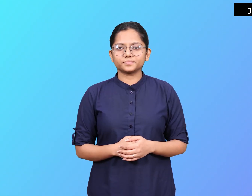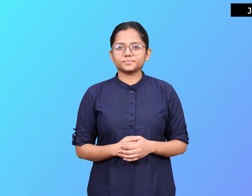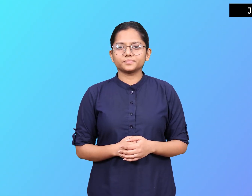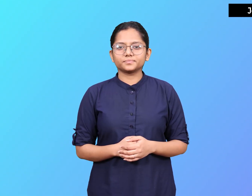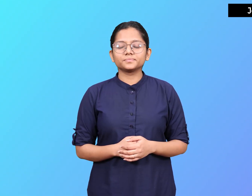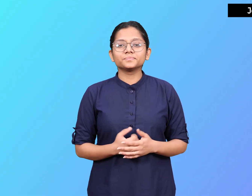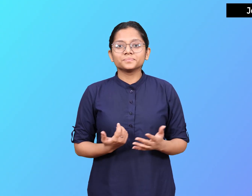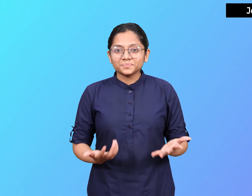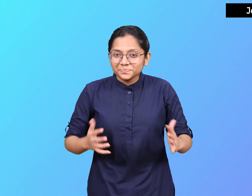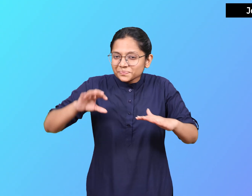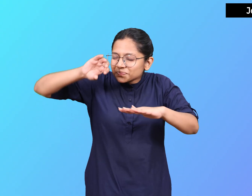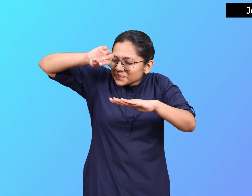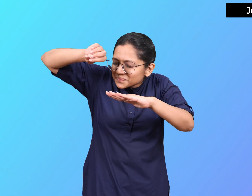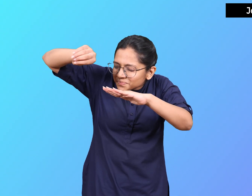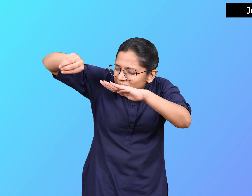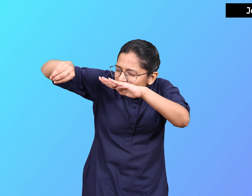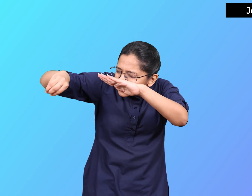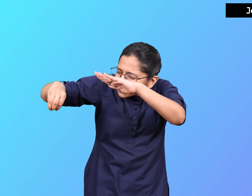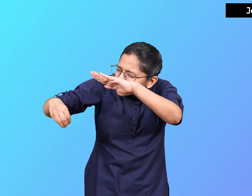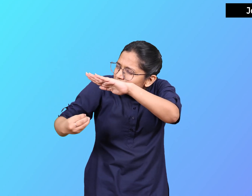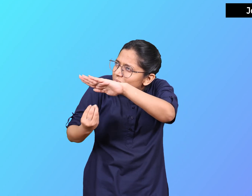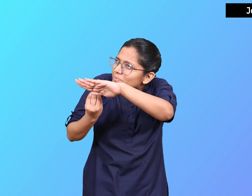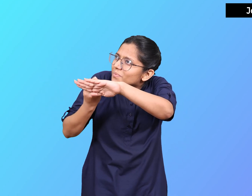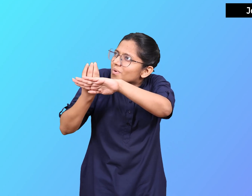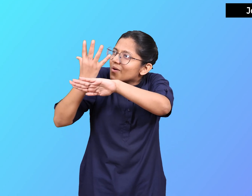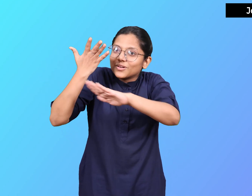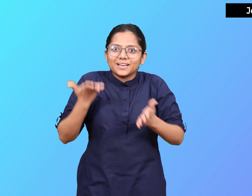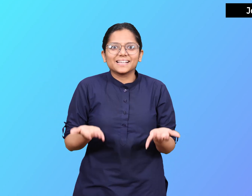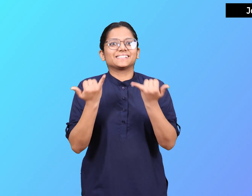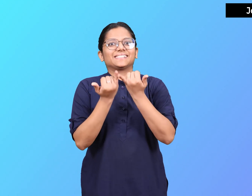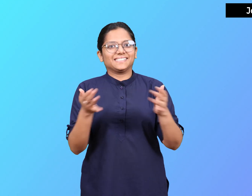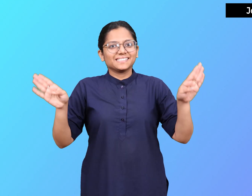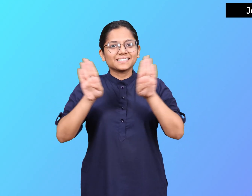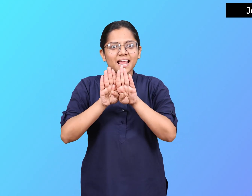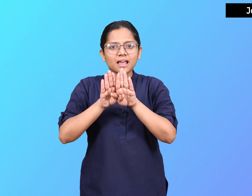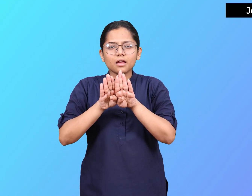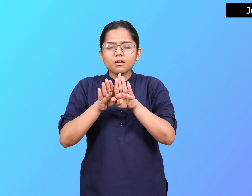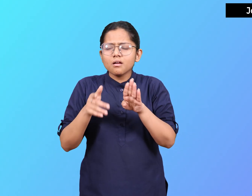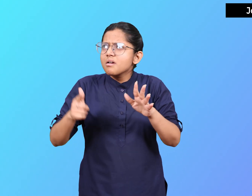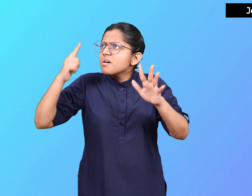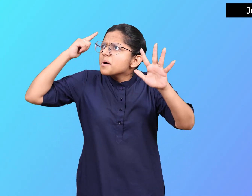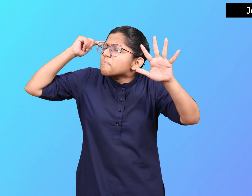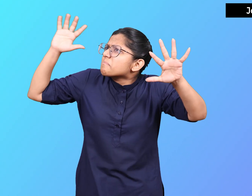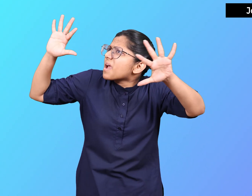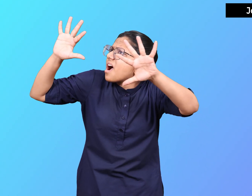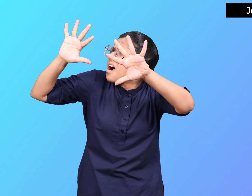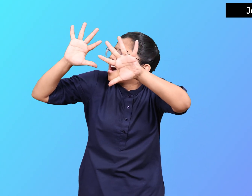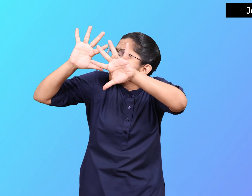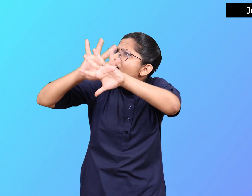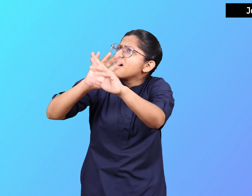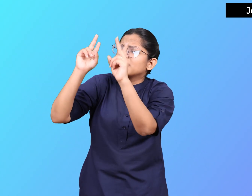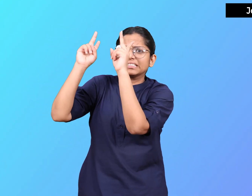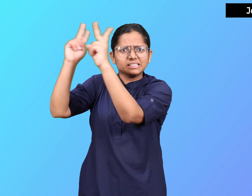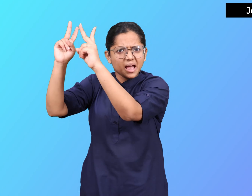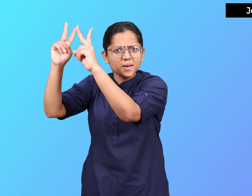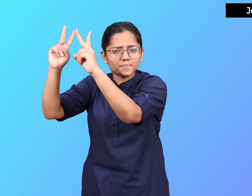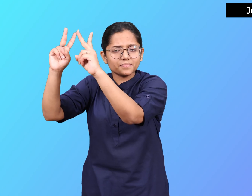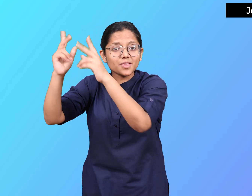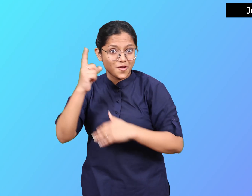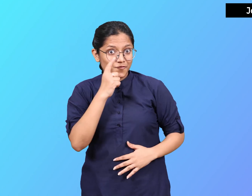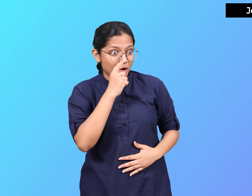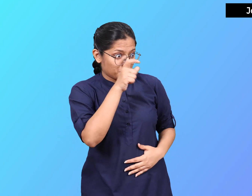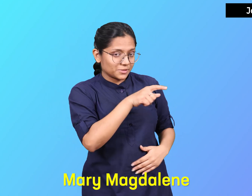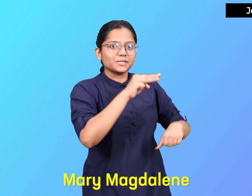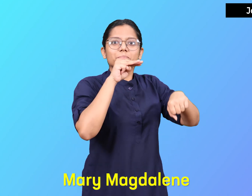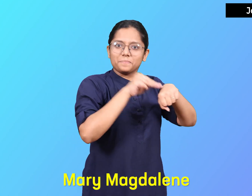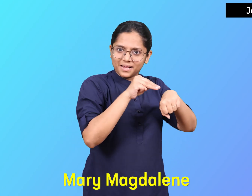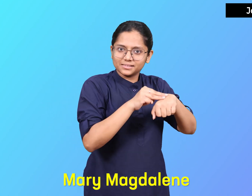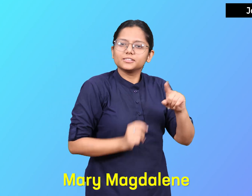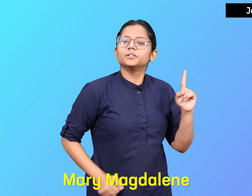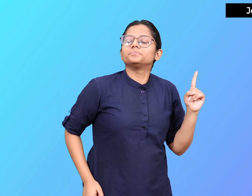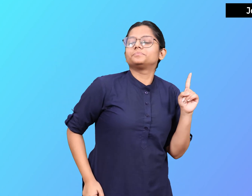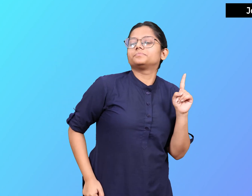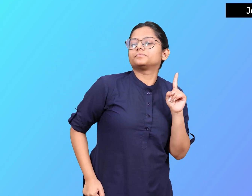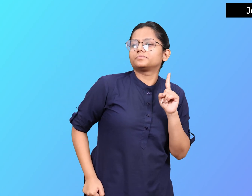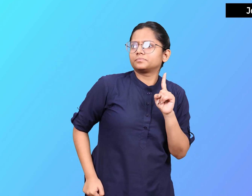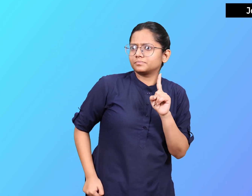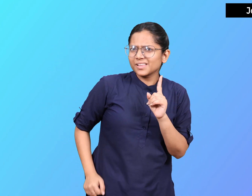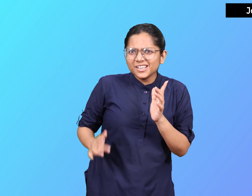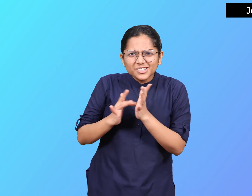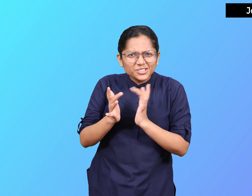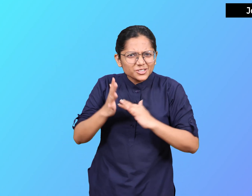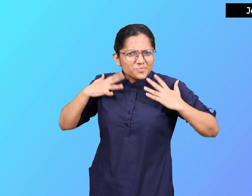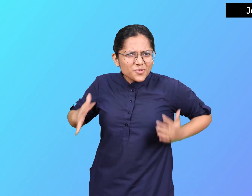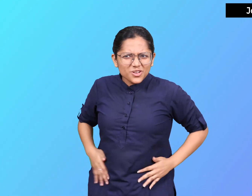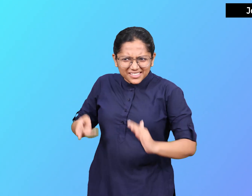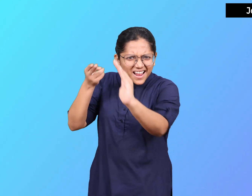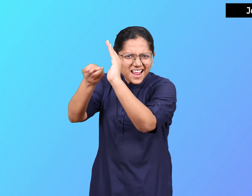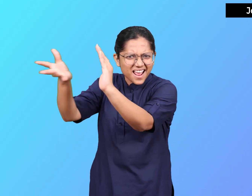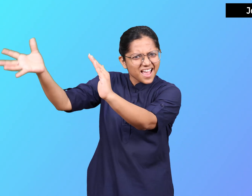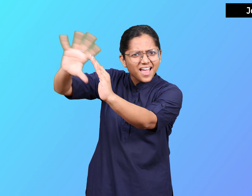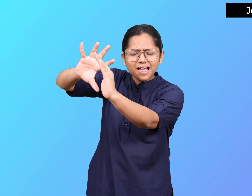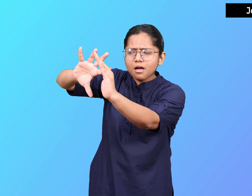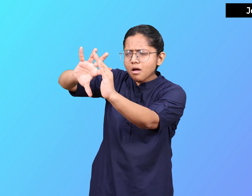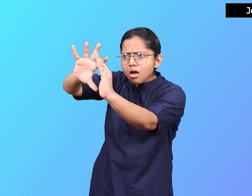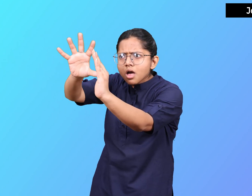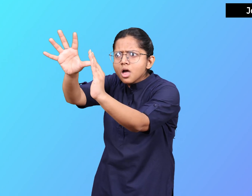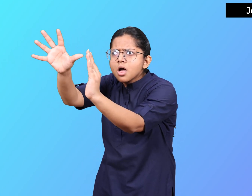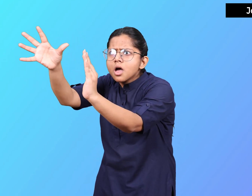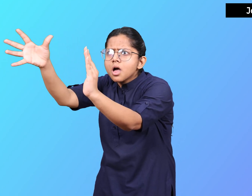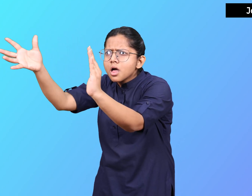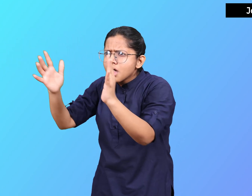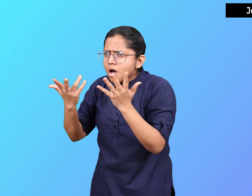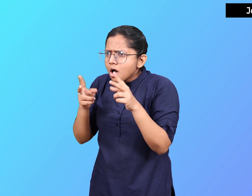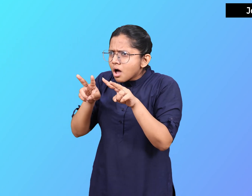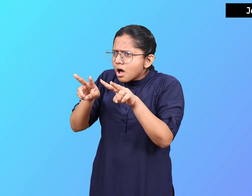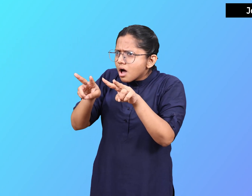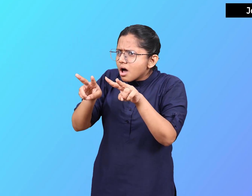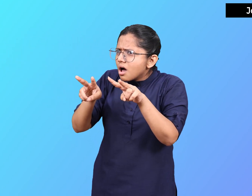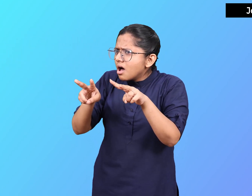Early on Sunday morning, while it was still dark, Mary Magdalene went to the tomb. She saw that the large stone had been moved away from the entrance.